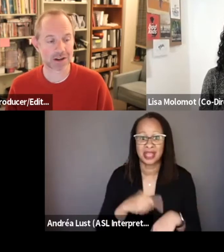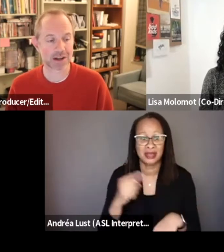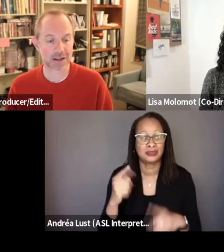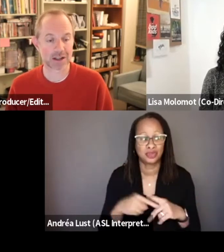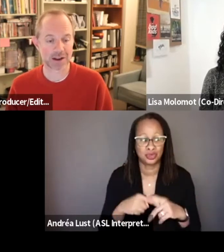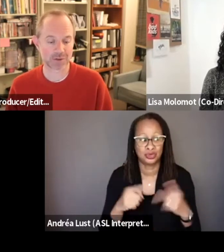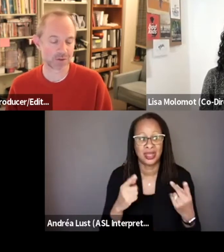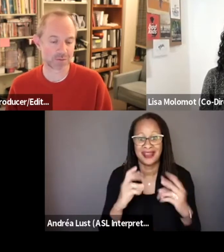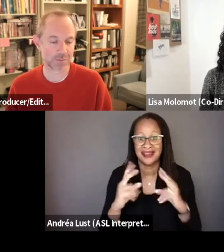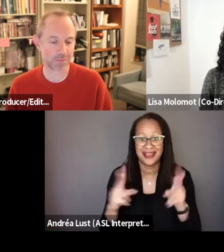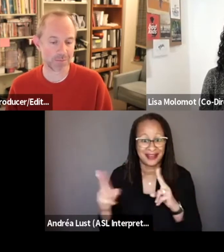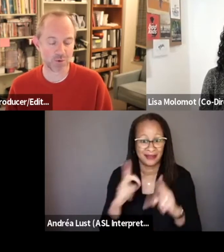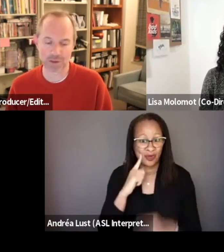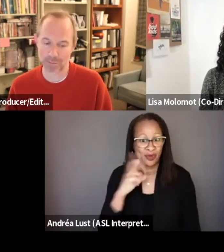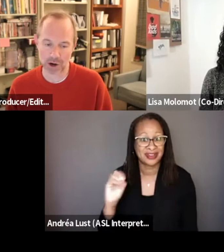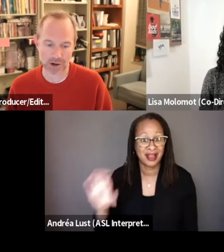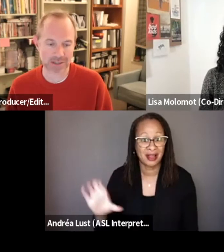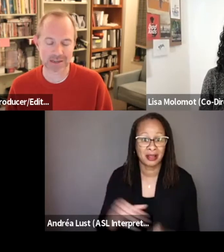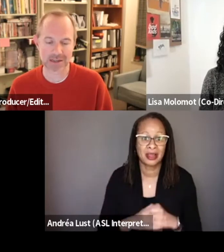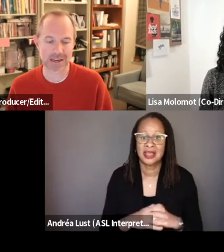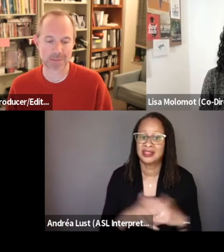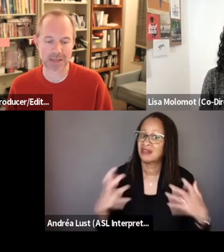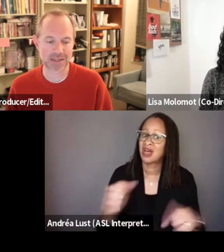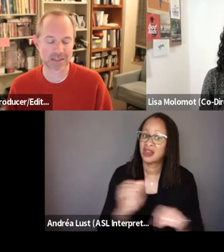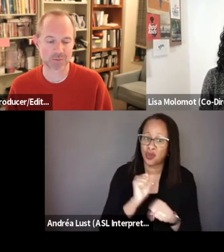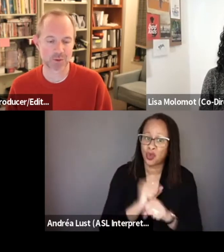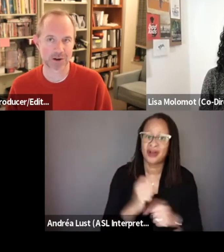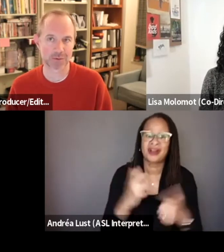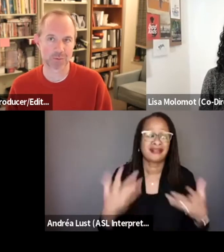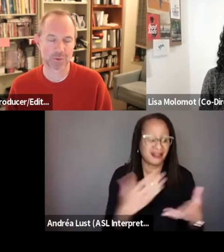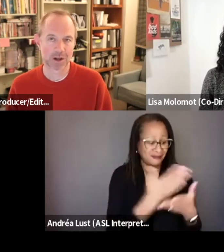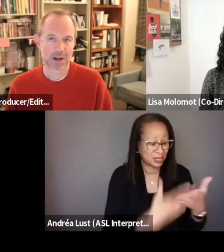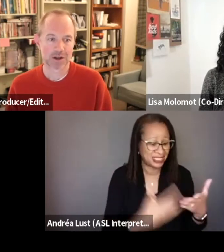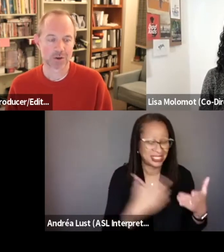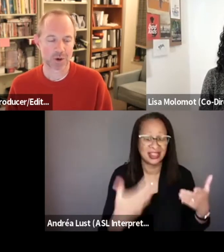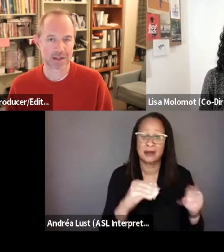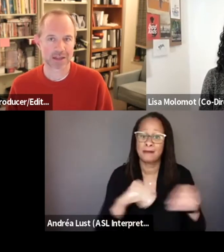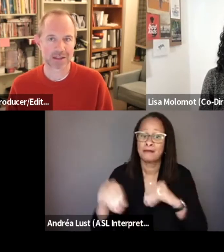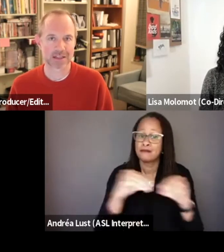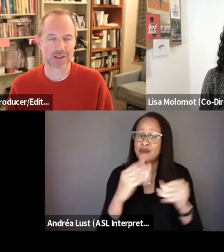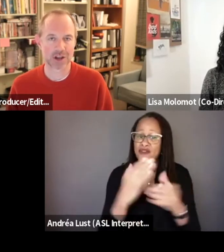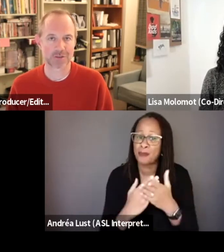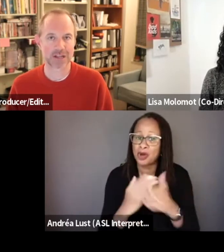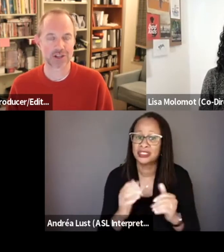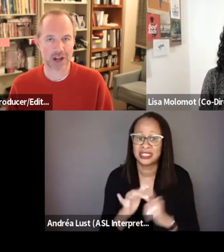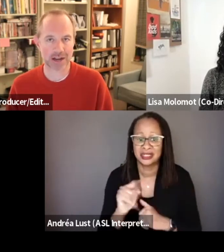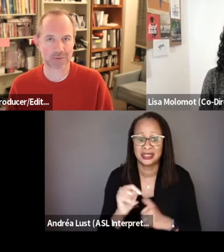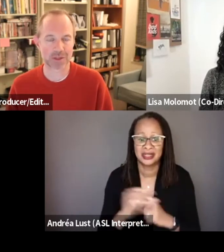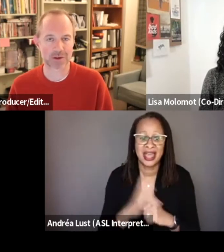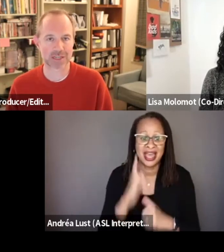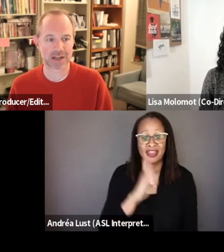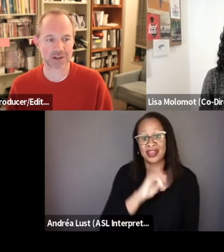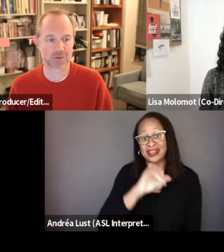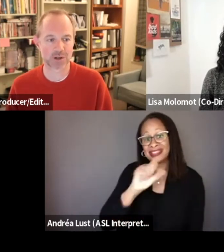and a lot of sort of moving parts and pieces where, you know, what I think Lisa and Jeff had shot in what their intention was,